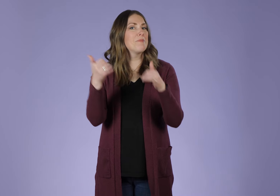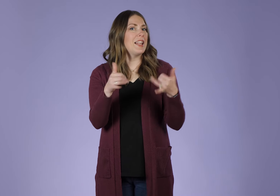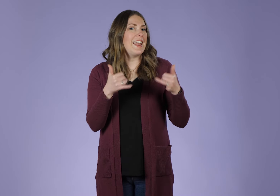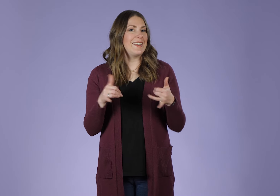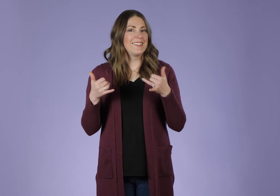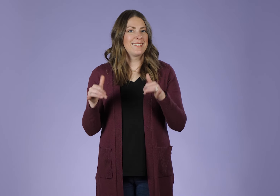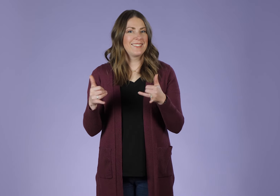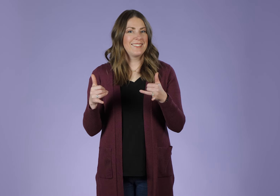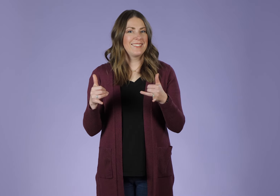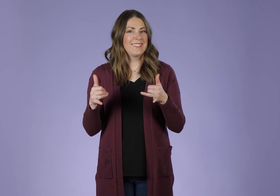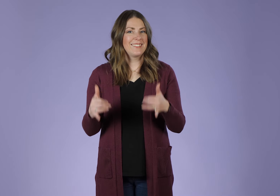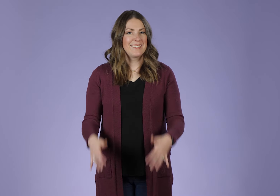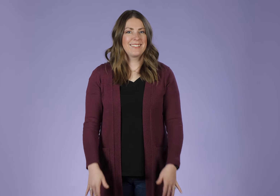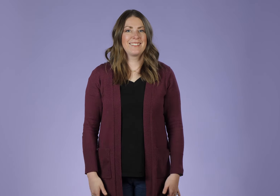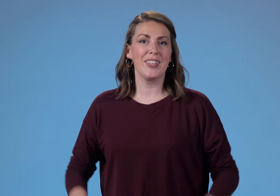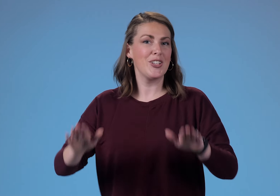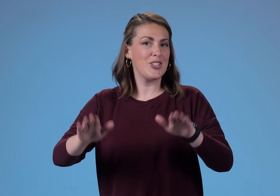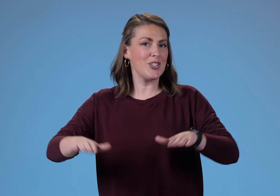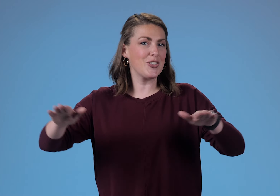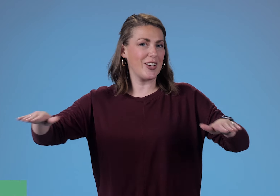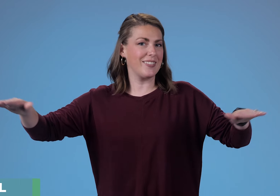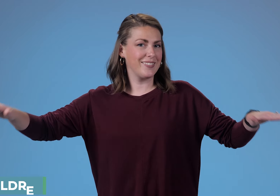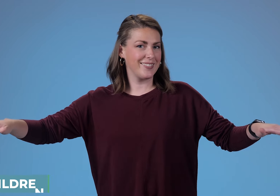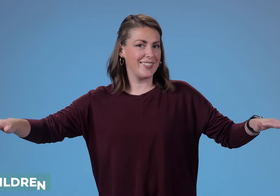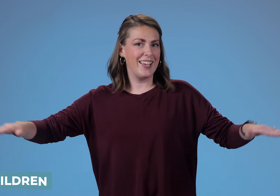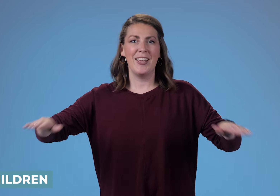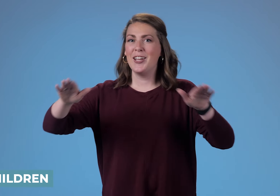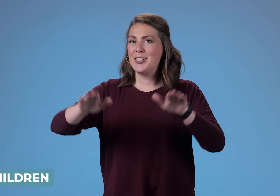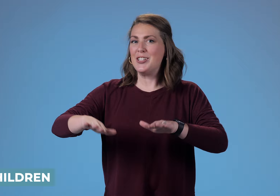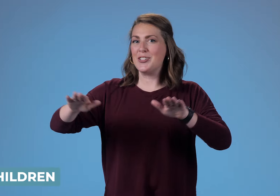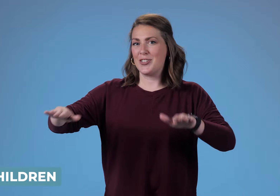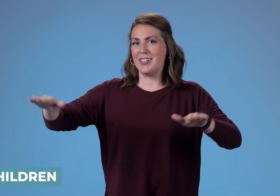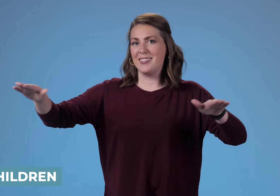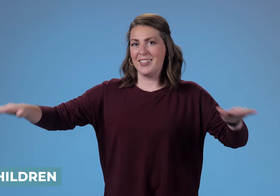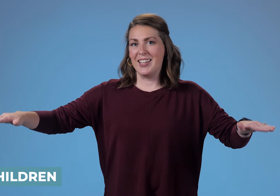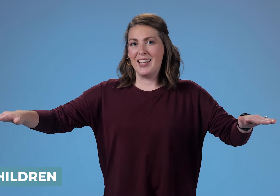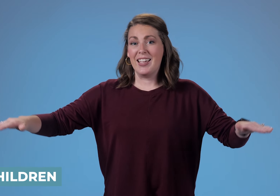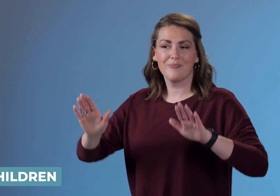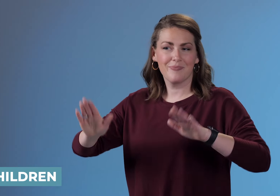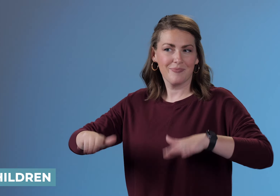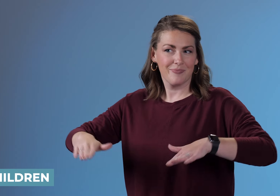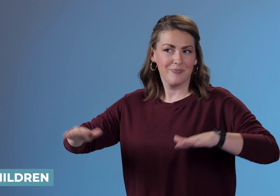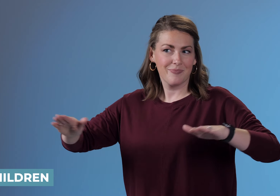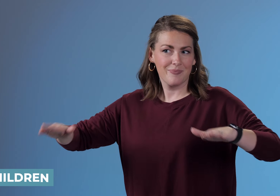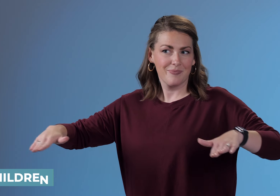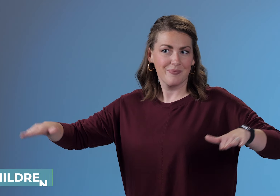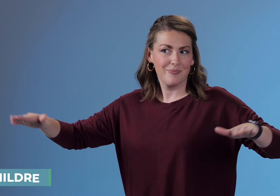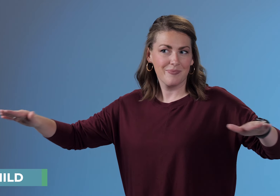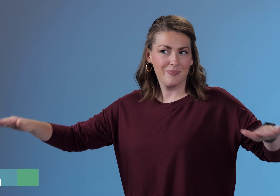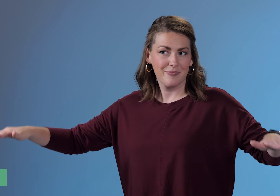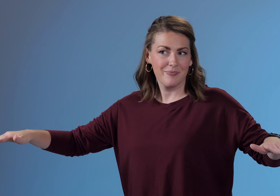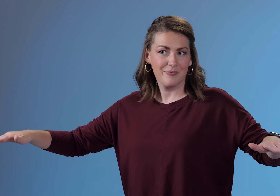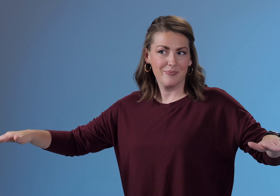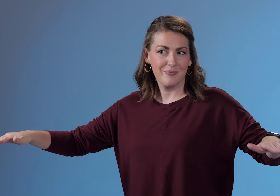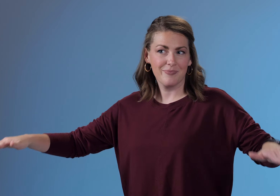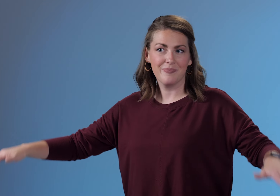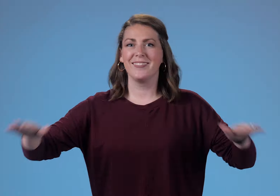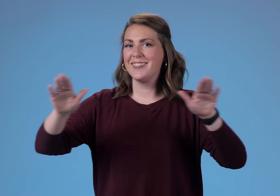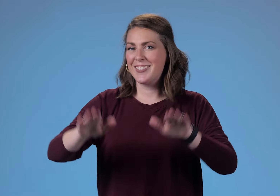Play. Children. It's like you're patting the heads of all the children.